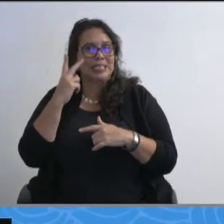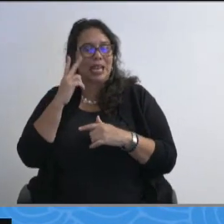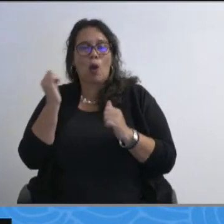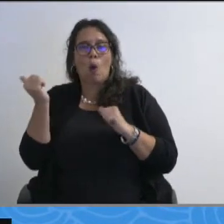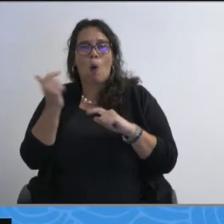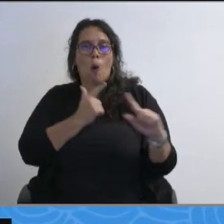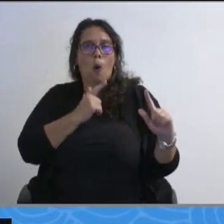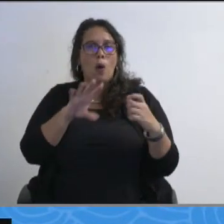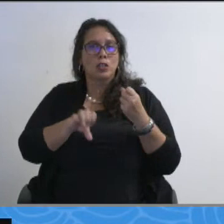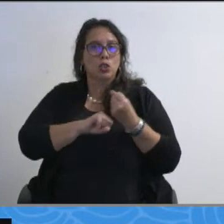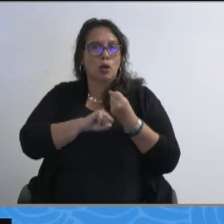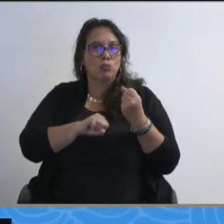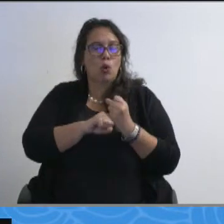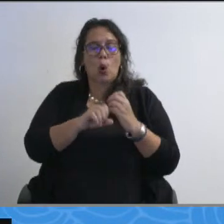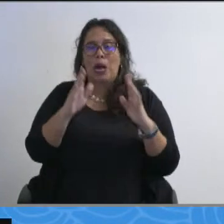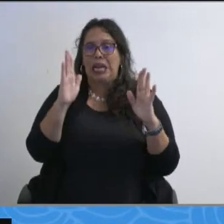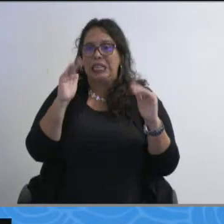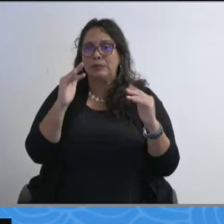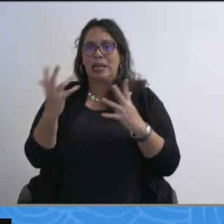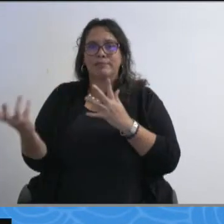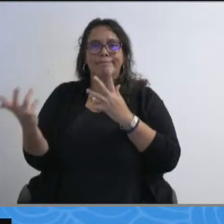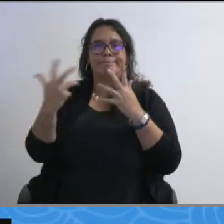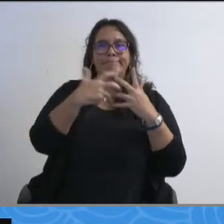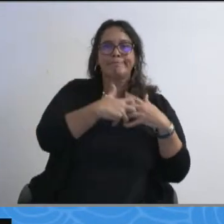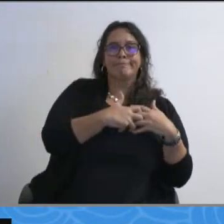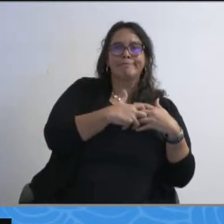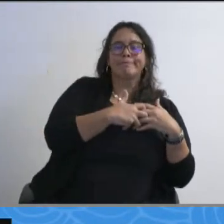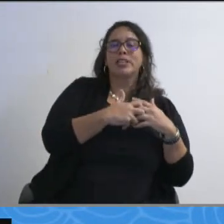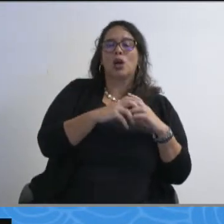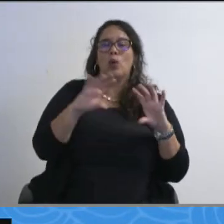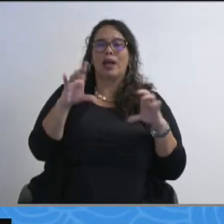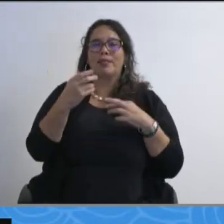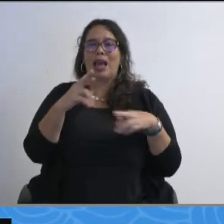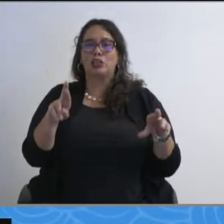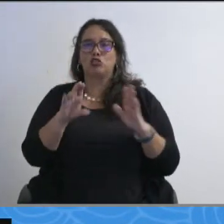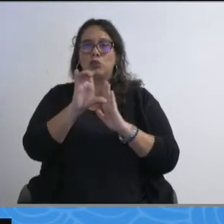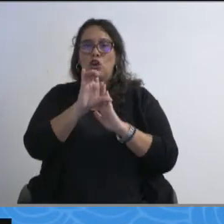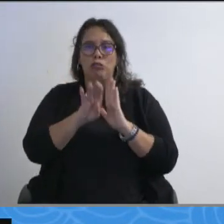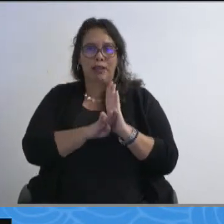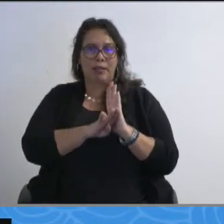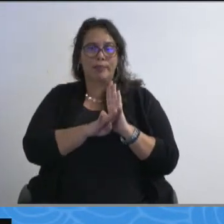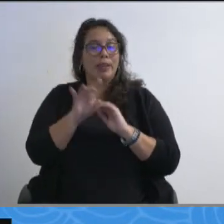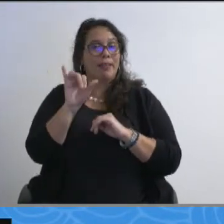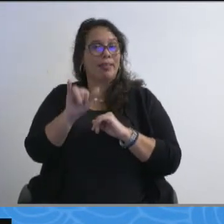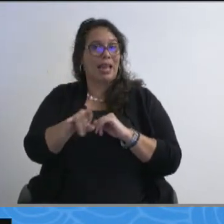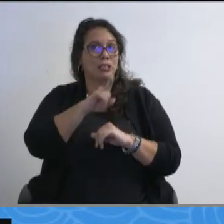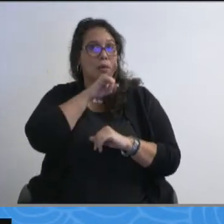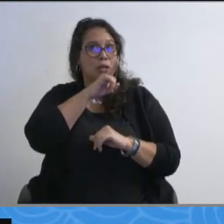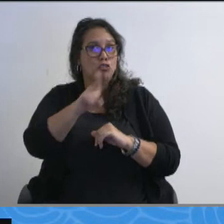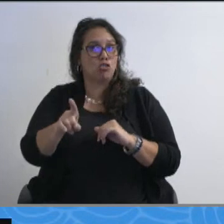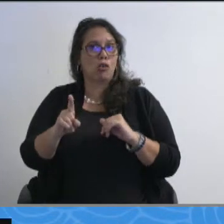we expect it to be aligned with classroom curriculum, and that is to ensure acceleration.